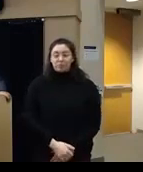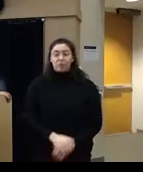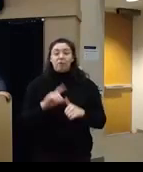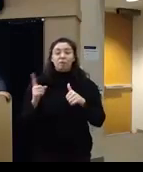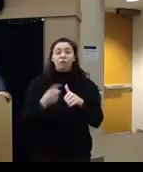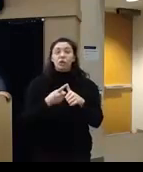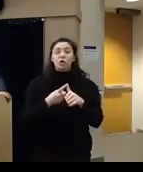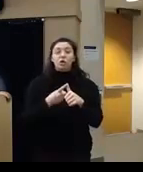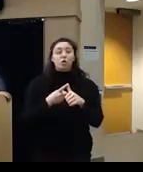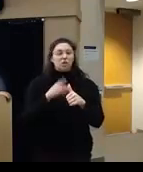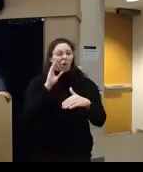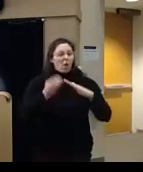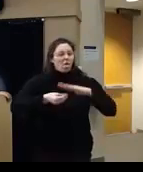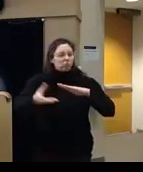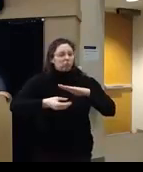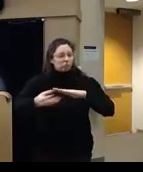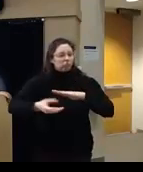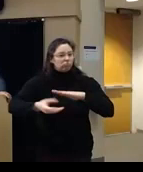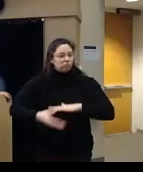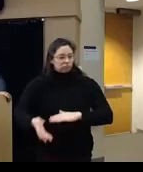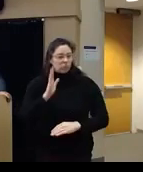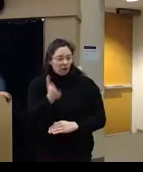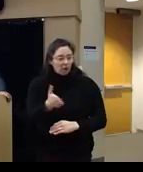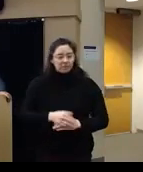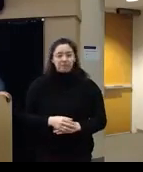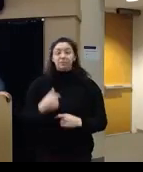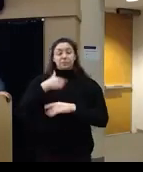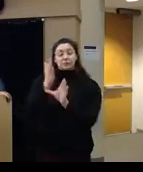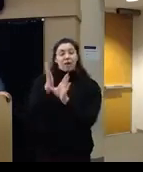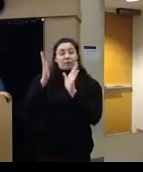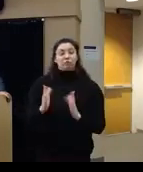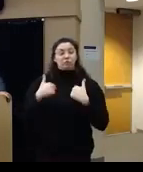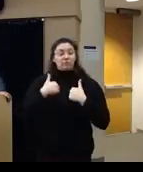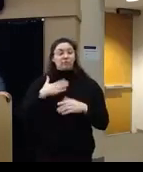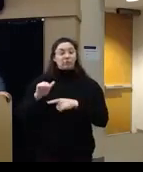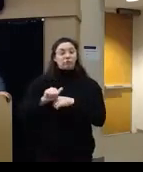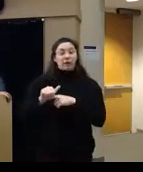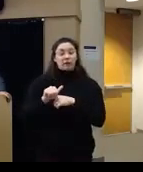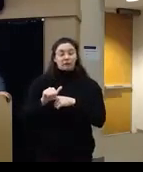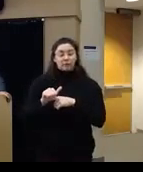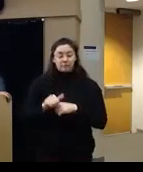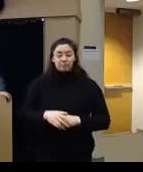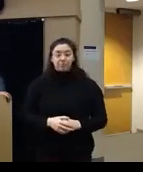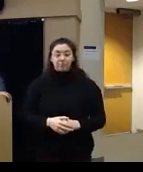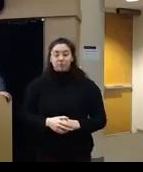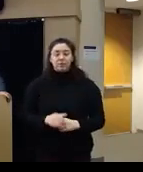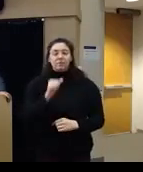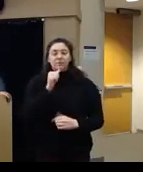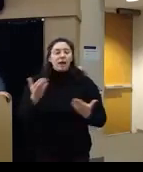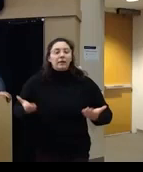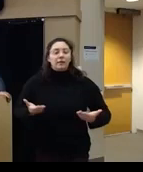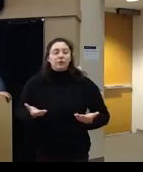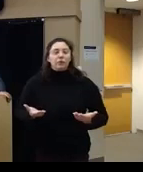issue a few disclaimers uh I'm a psychologist by training and so I'm not here to point a